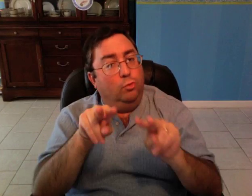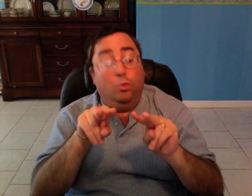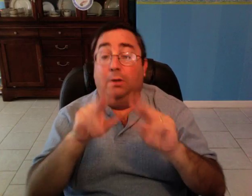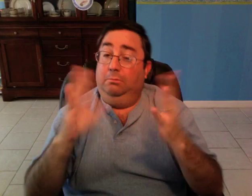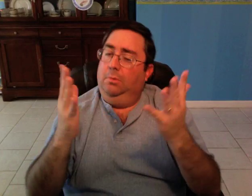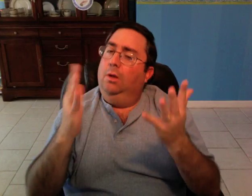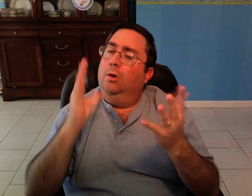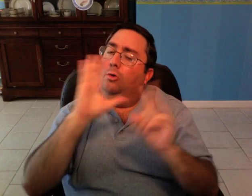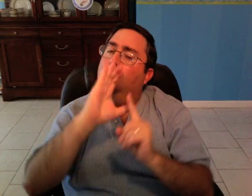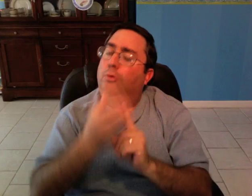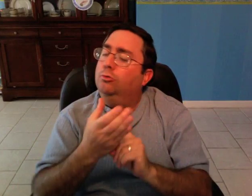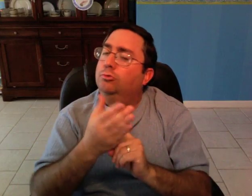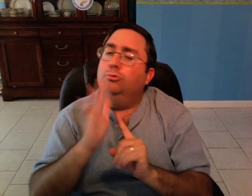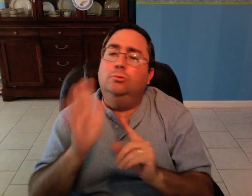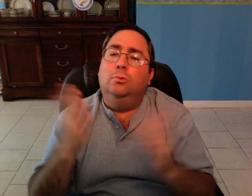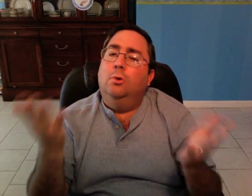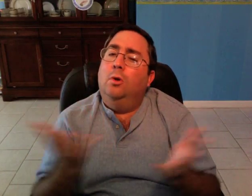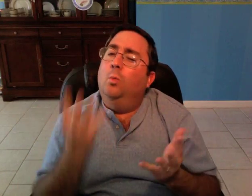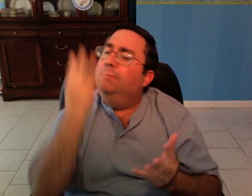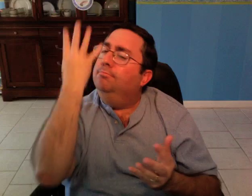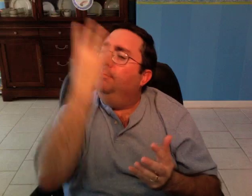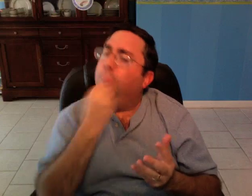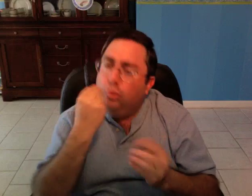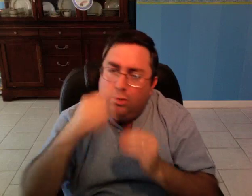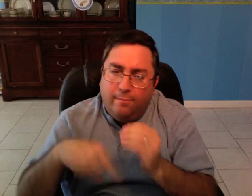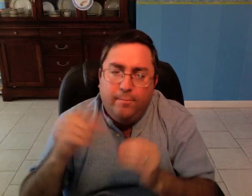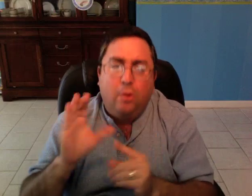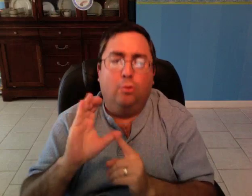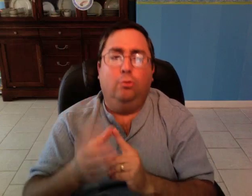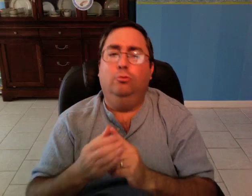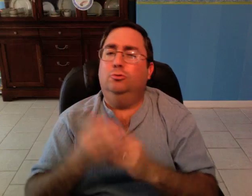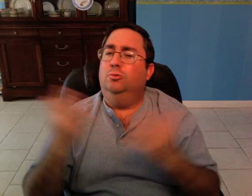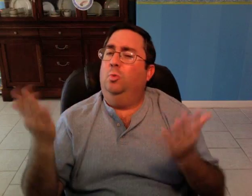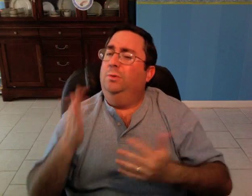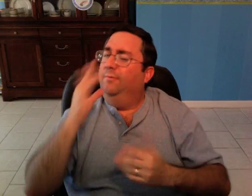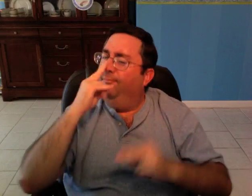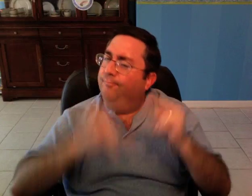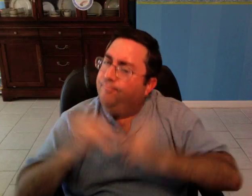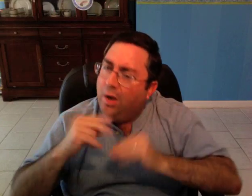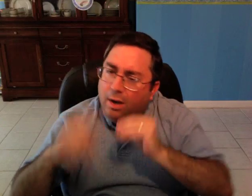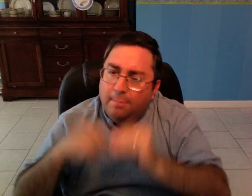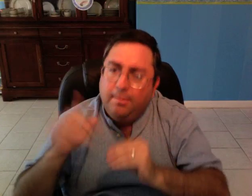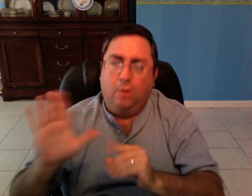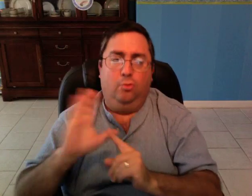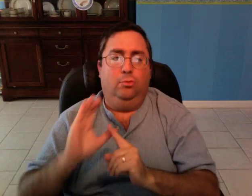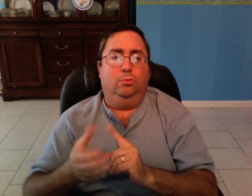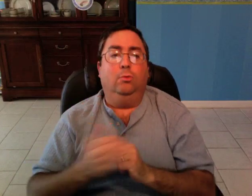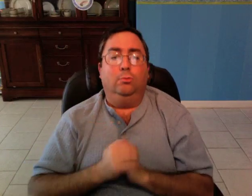we need to examine and identify what is beautiful in our cultures, and what is fun about our cultures.